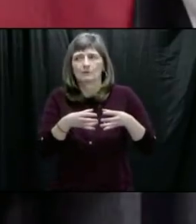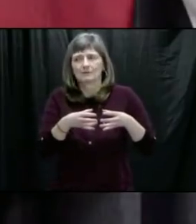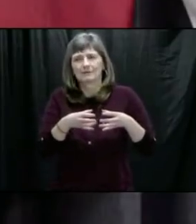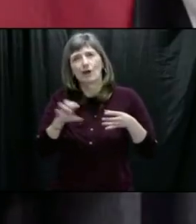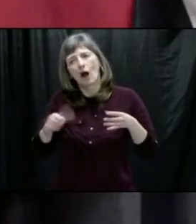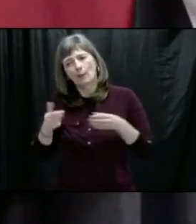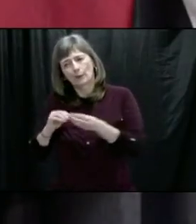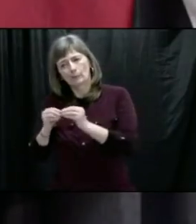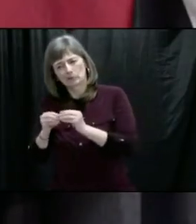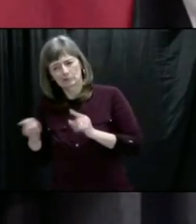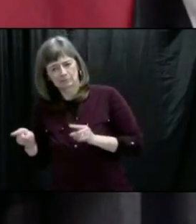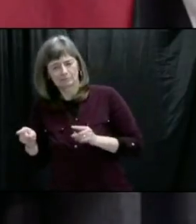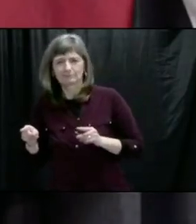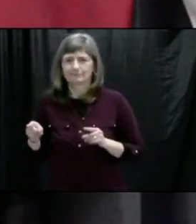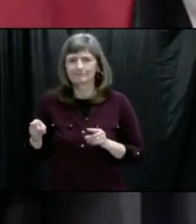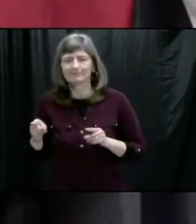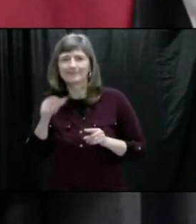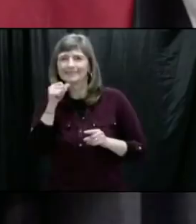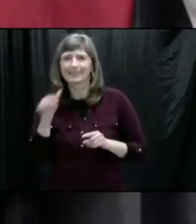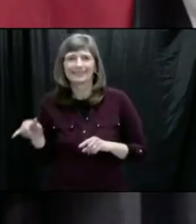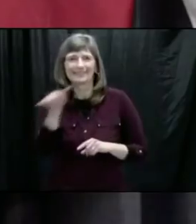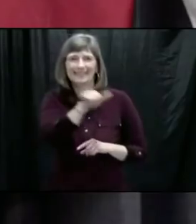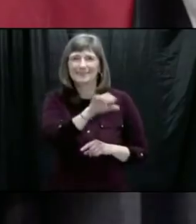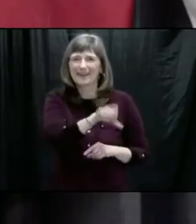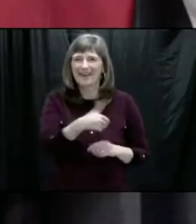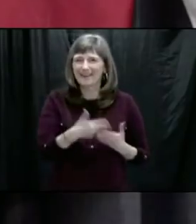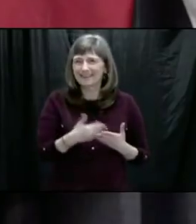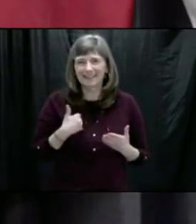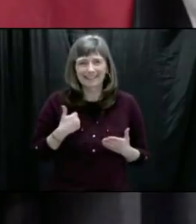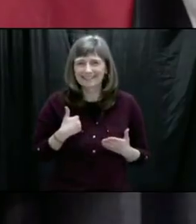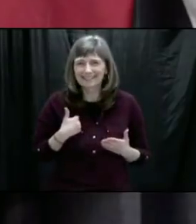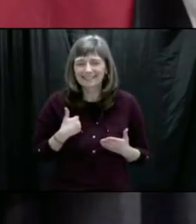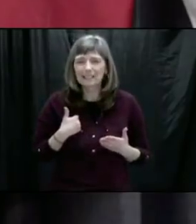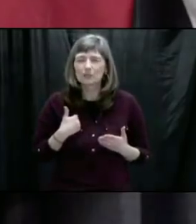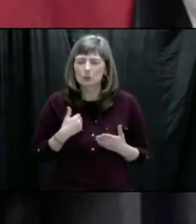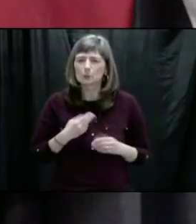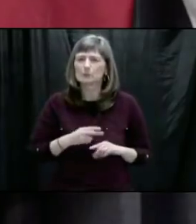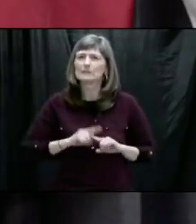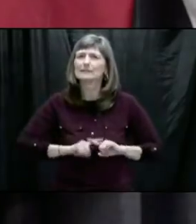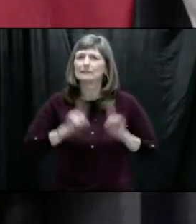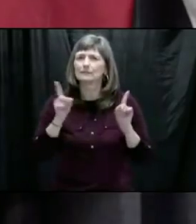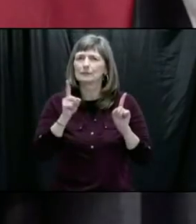CLUSTER THAT WE KNOW SKEWED OUR DATA.